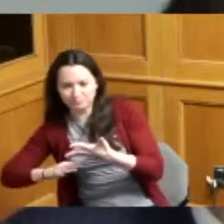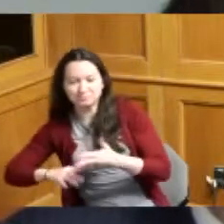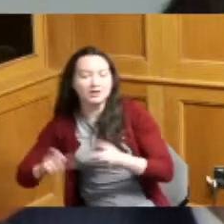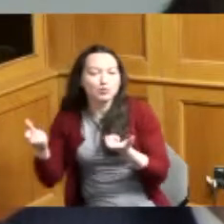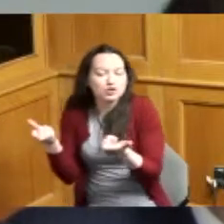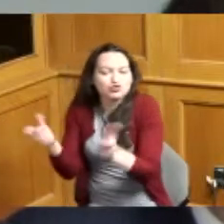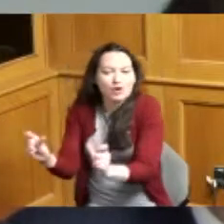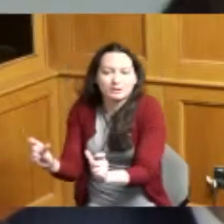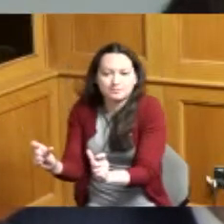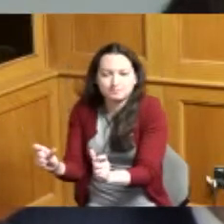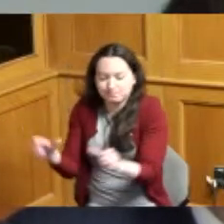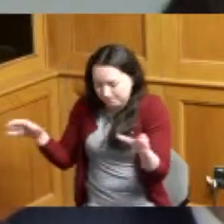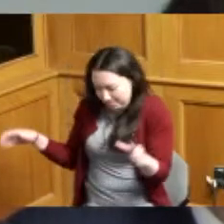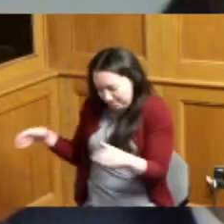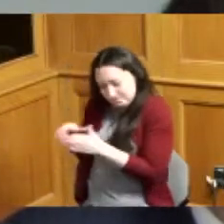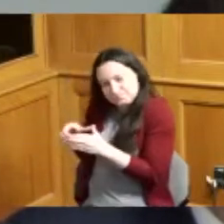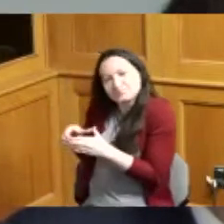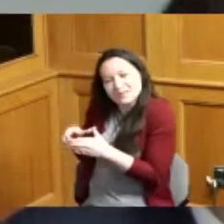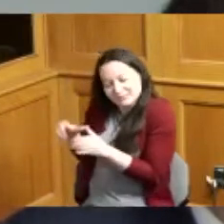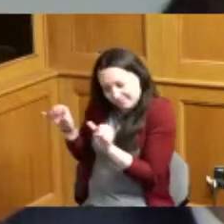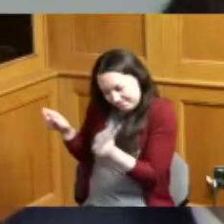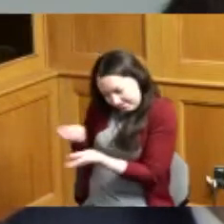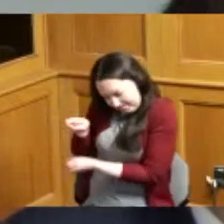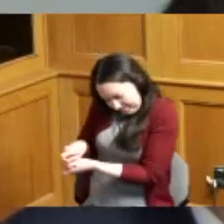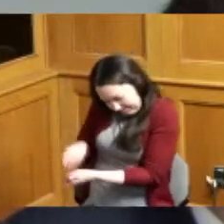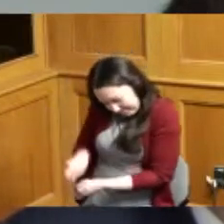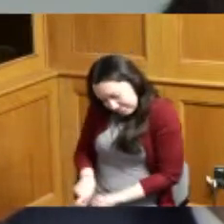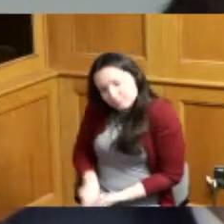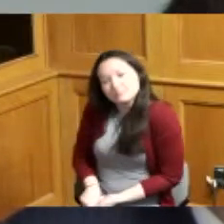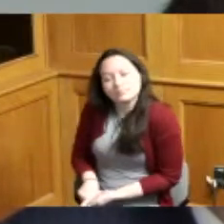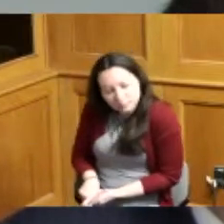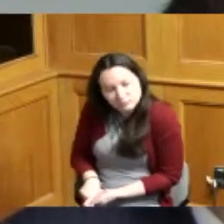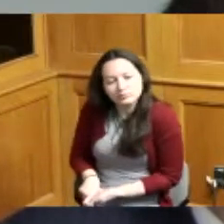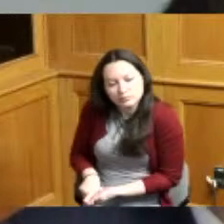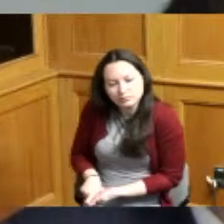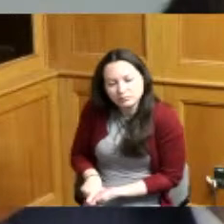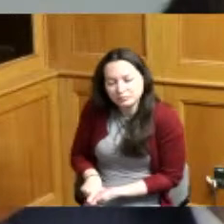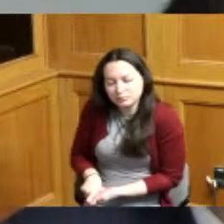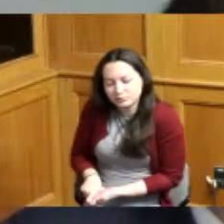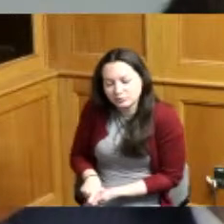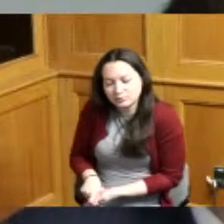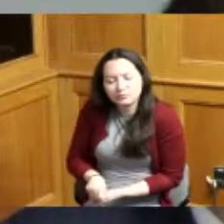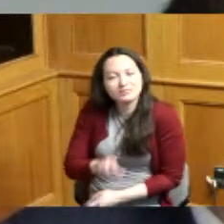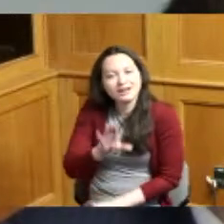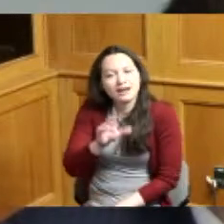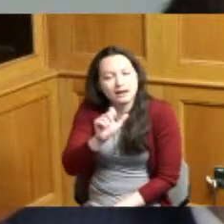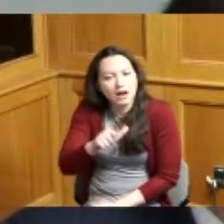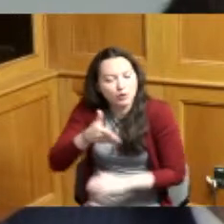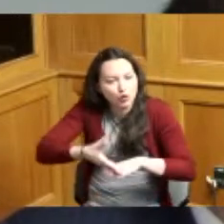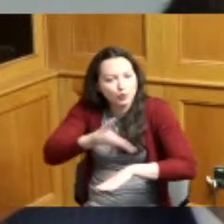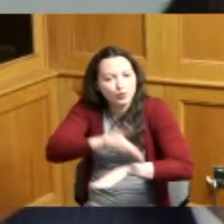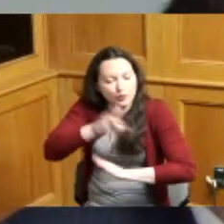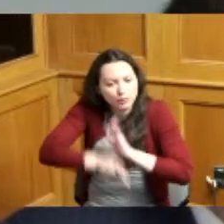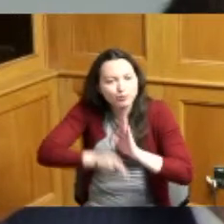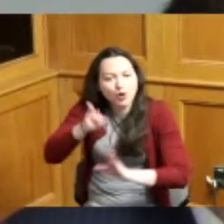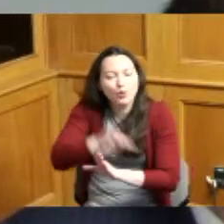to confine and containerize within our capital improvement program and our stadium master plan